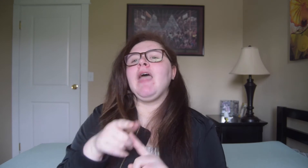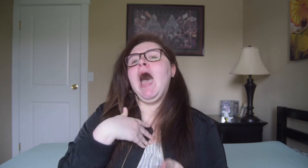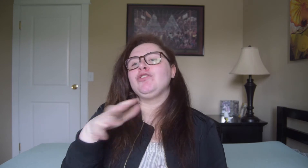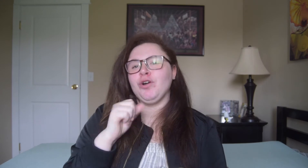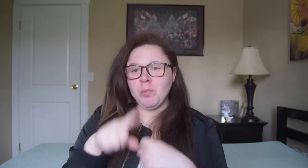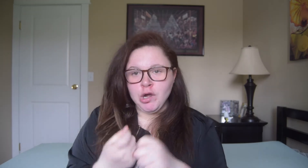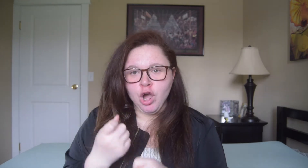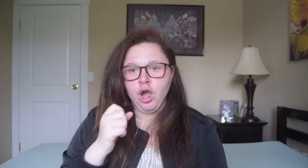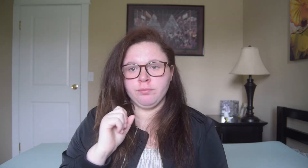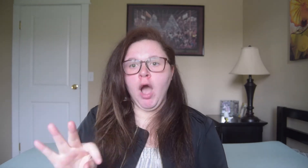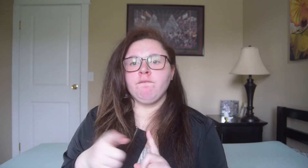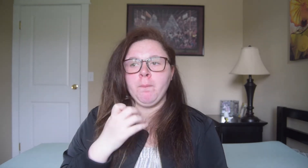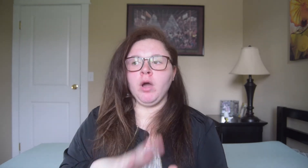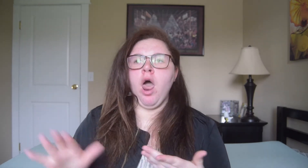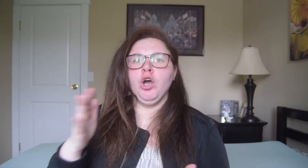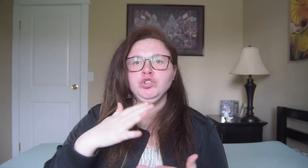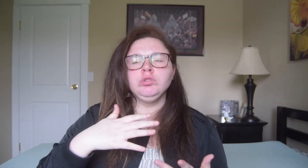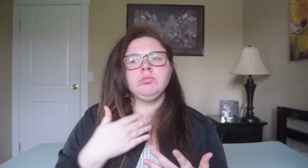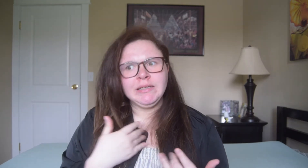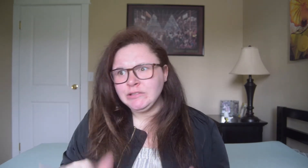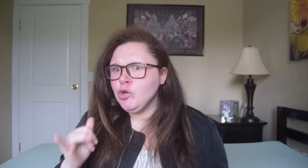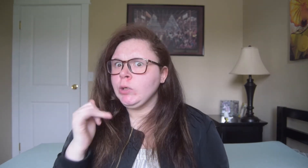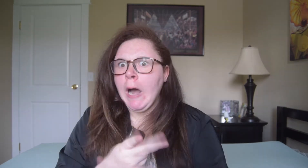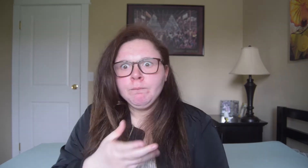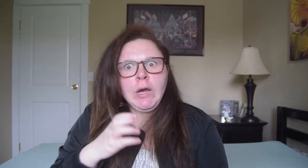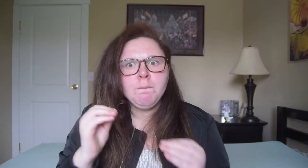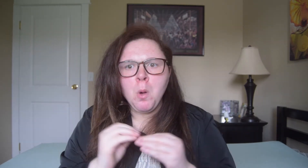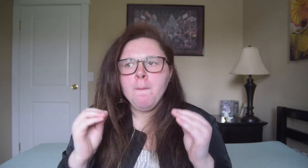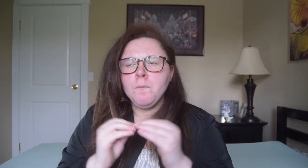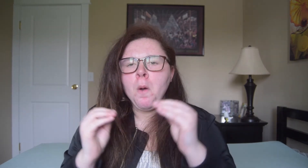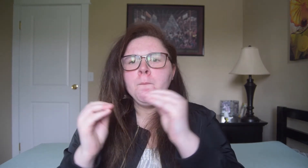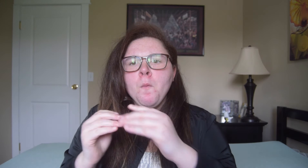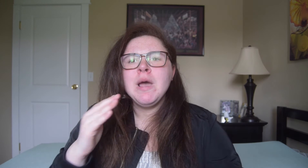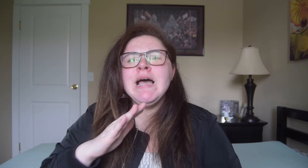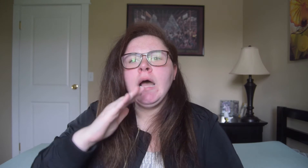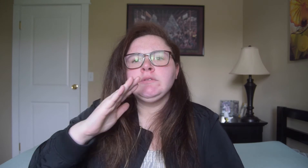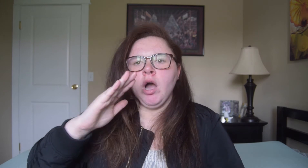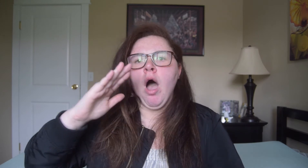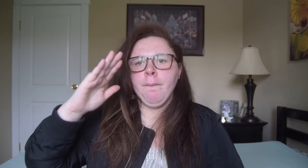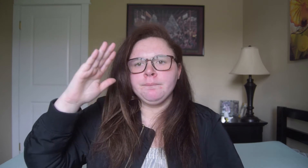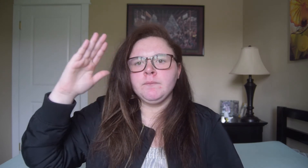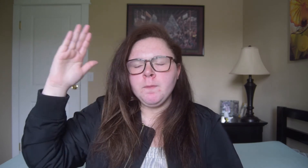After taking one year off from college, I still kept drinking more and more coffee. It was escalating